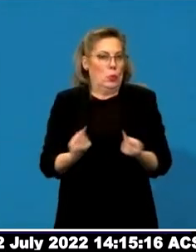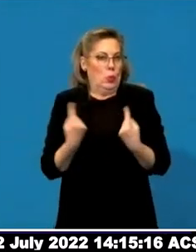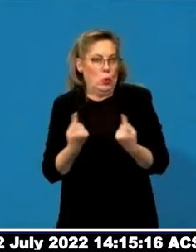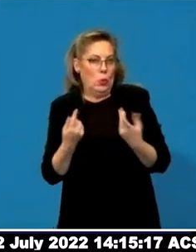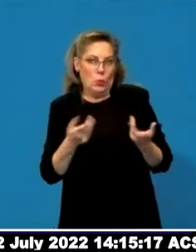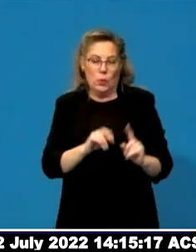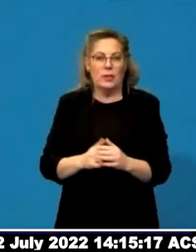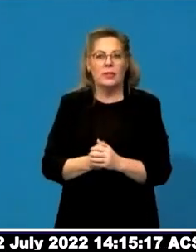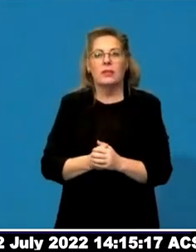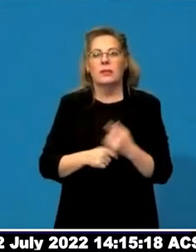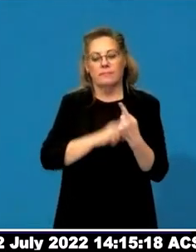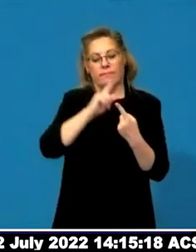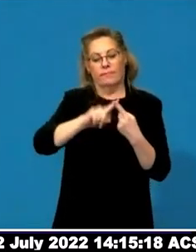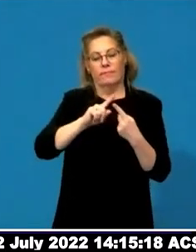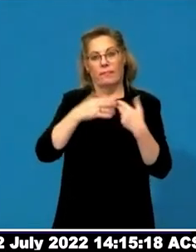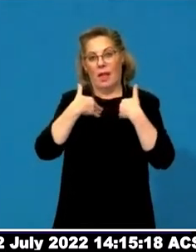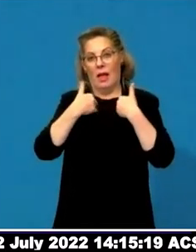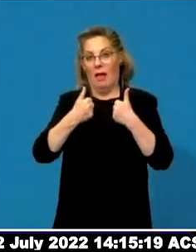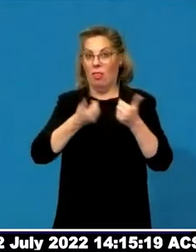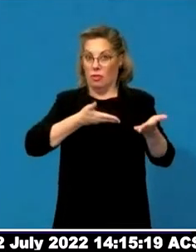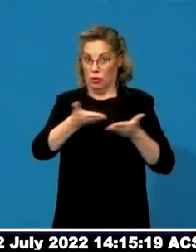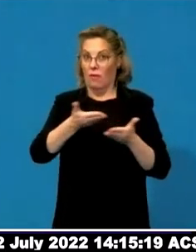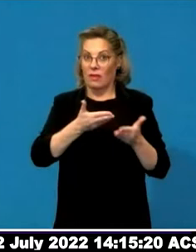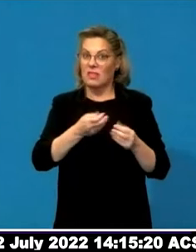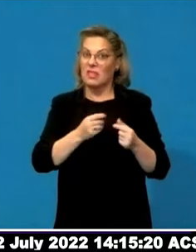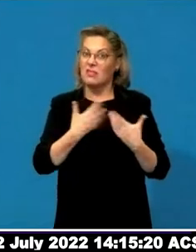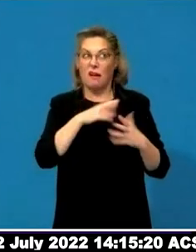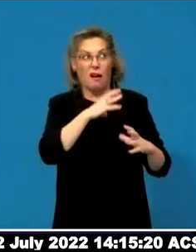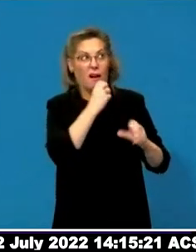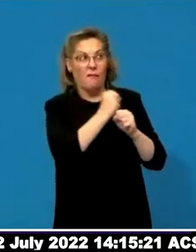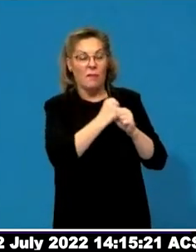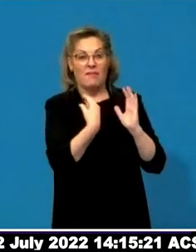MS McRAE: The Health Services are funded to help people test their eligibility.